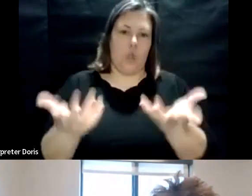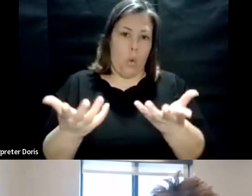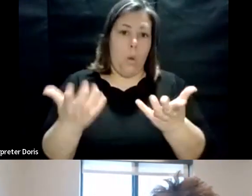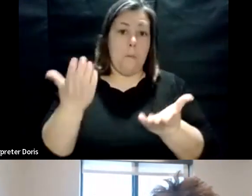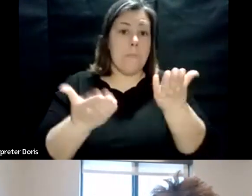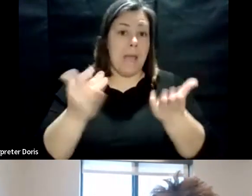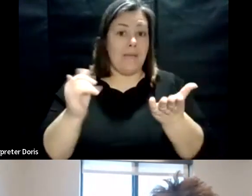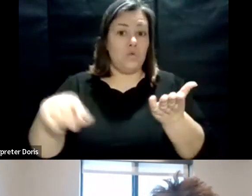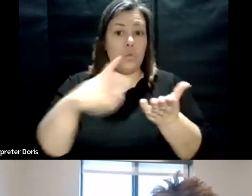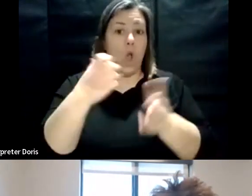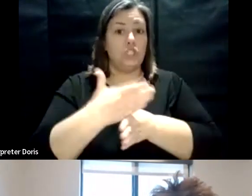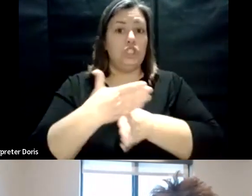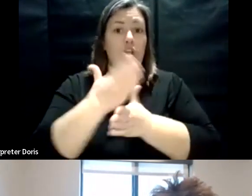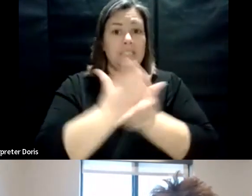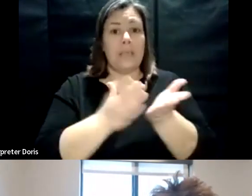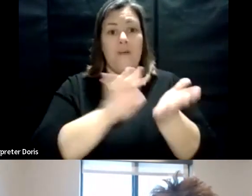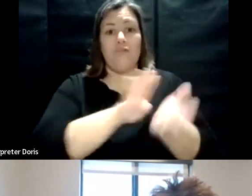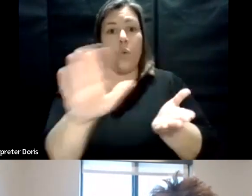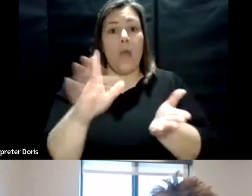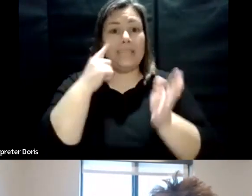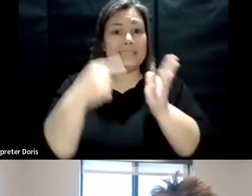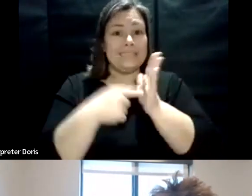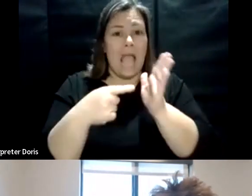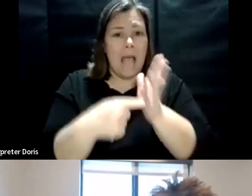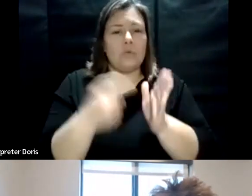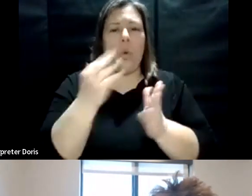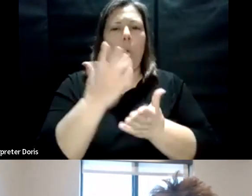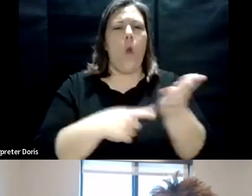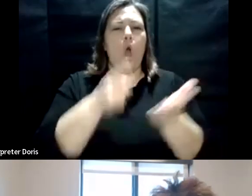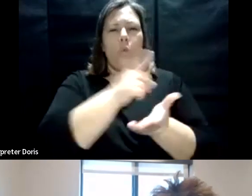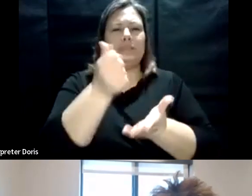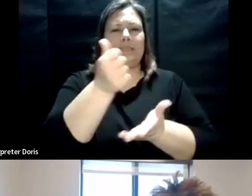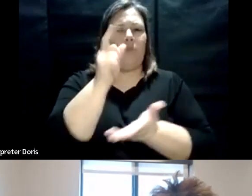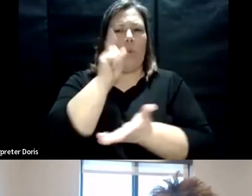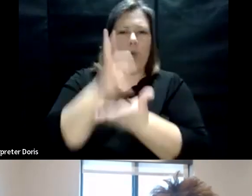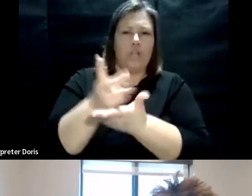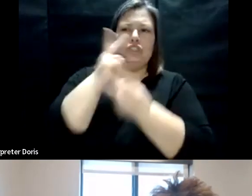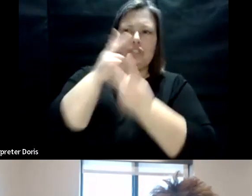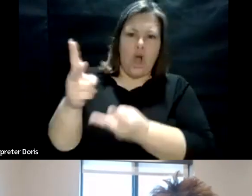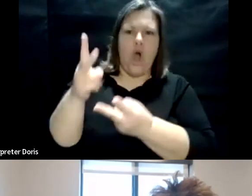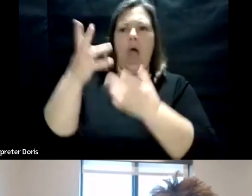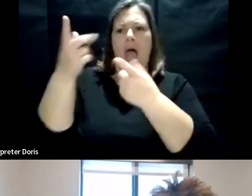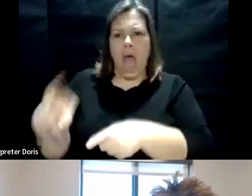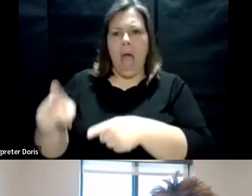The list probably endless quite frankly in terms of all violations and rights and protection that is we went through that a lot of our peers experience in these settings. So maybe if you guys want to share some of those examples or sort of what you've witnessed, or what's happened to you or any of your fellow folks that you know are issues in your state going on.